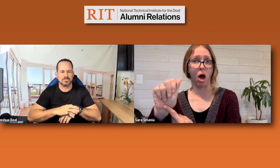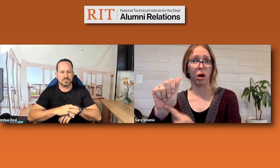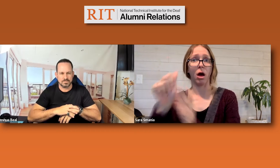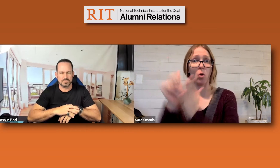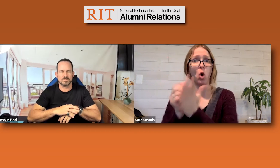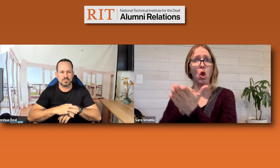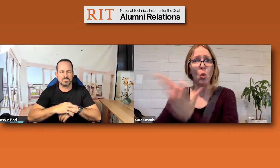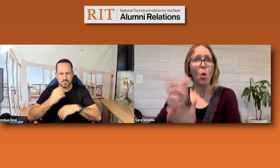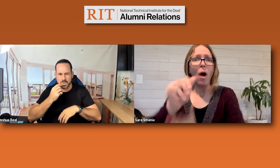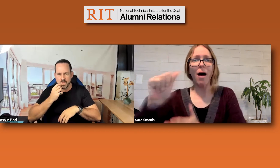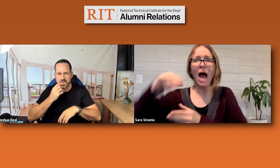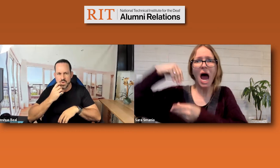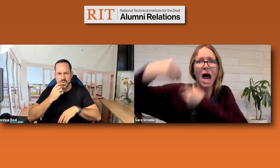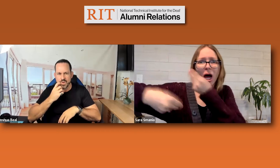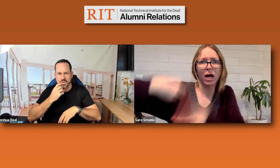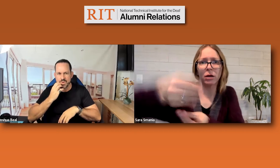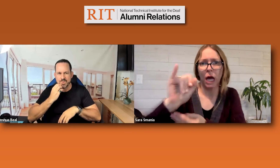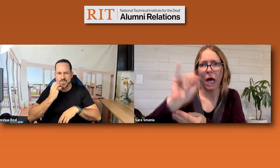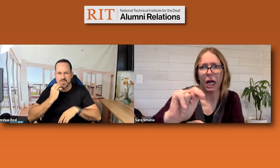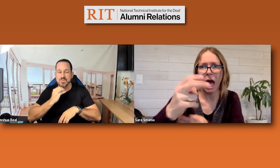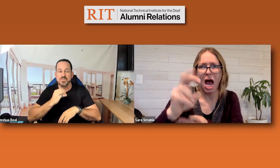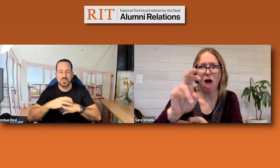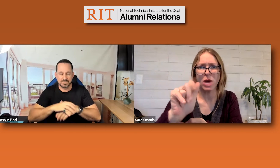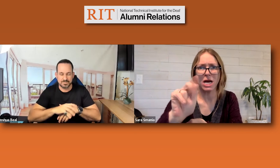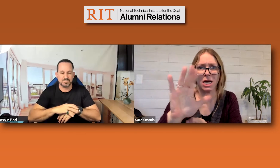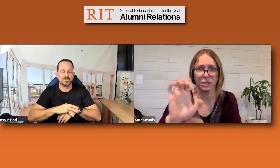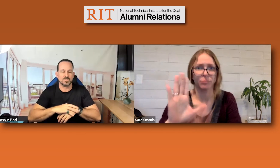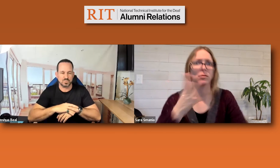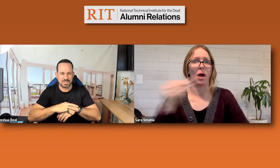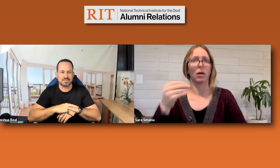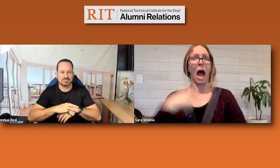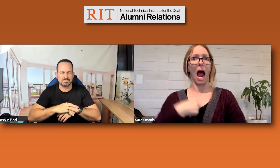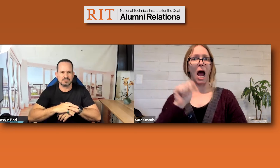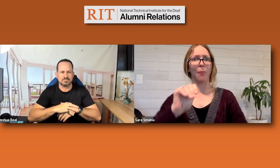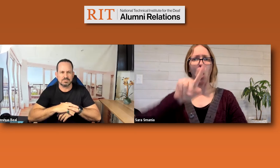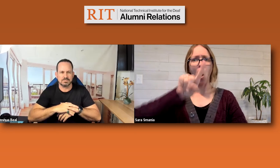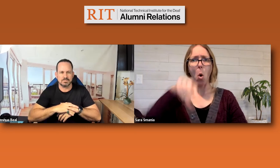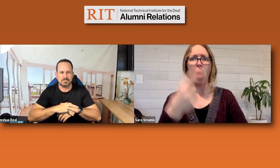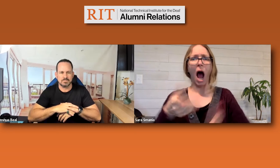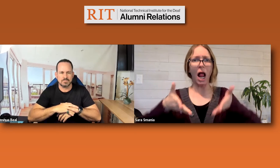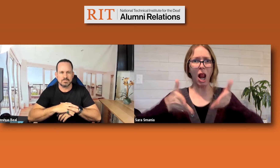This person says that they received a traditional IRA as a part of an inheritance.